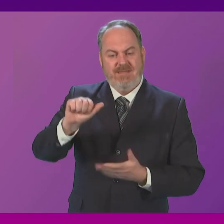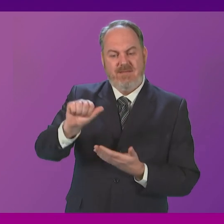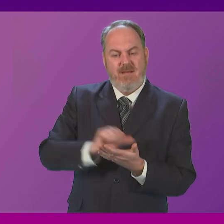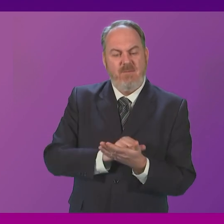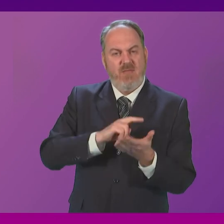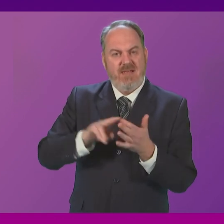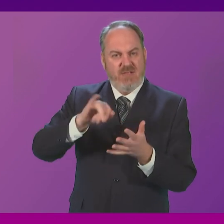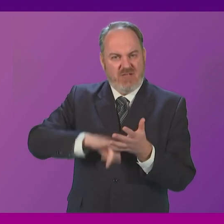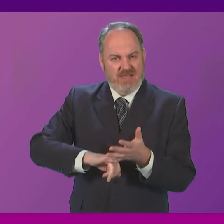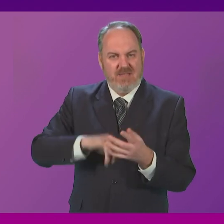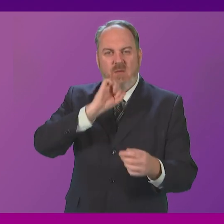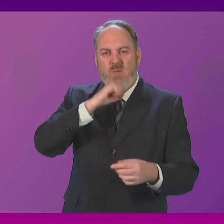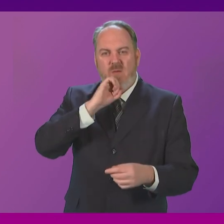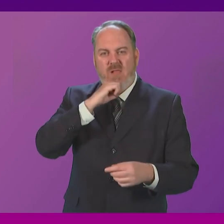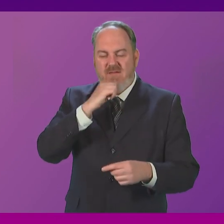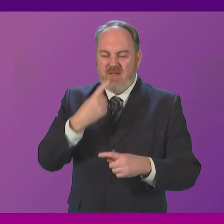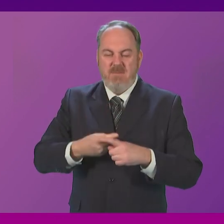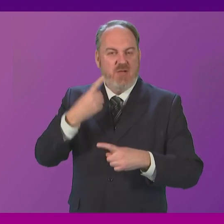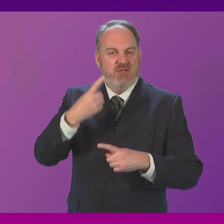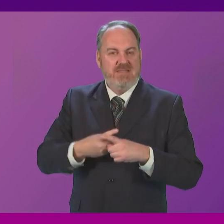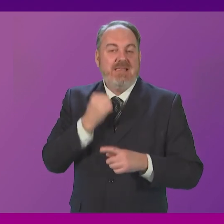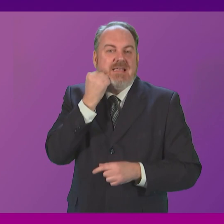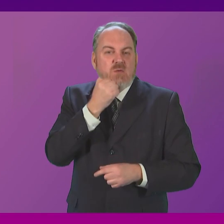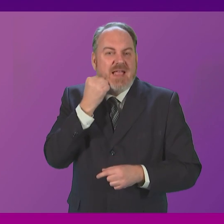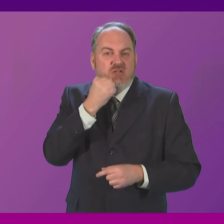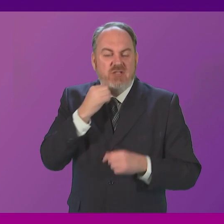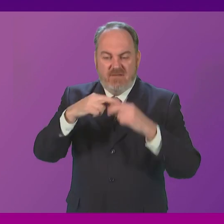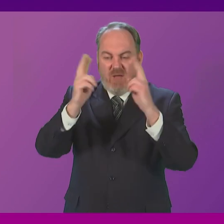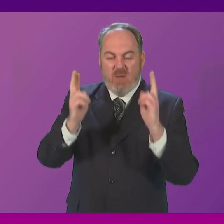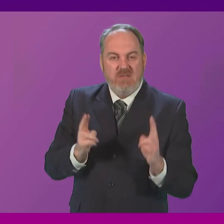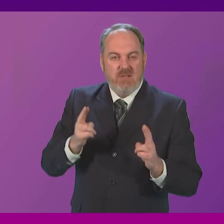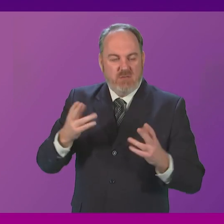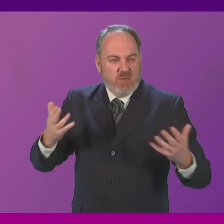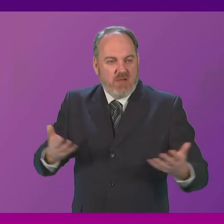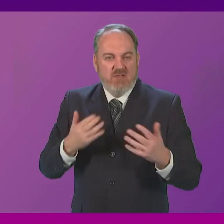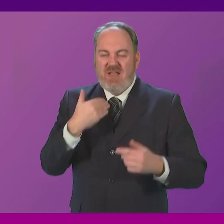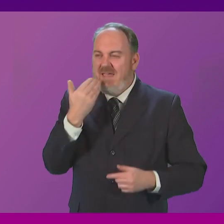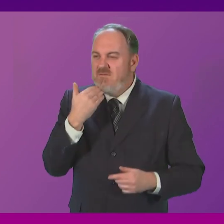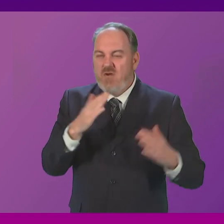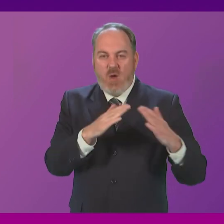We would deliver an emergency insulation programme that would make every home warm, while slashing